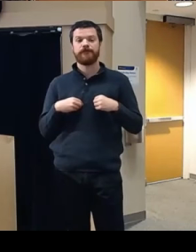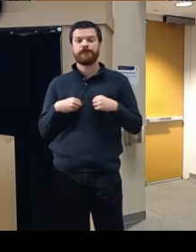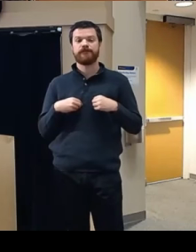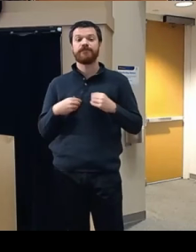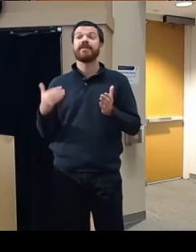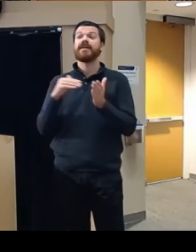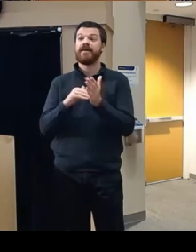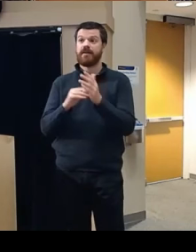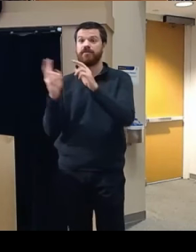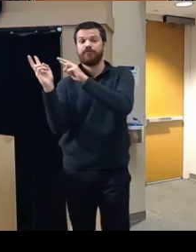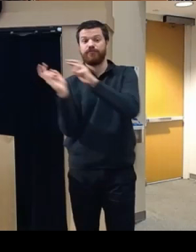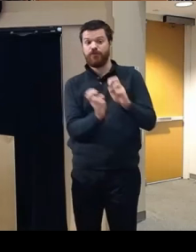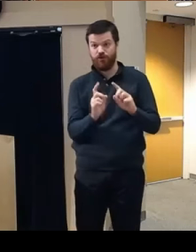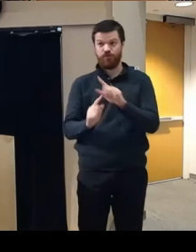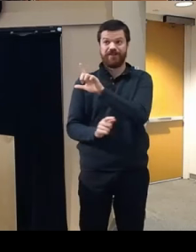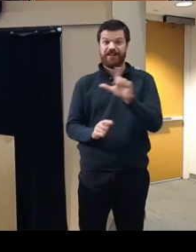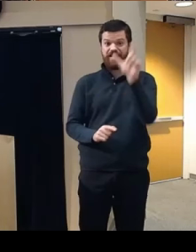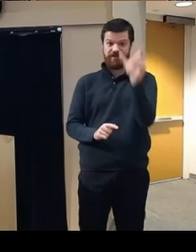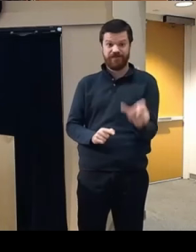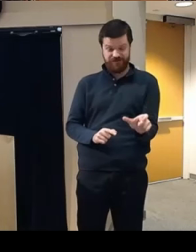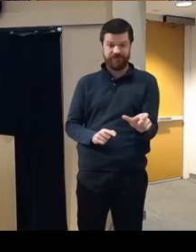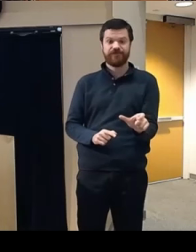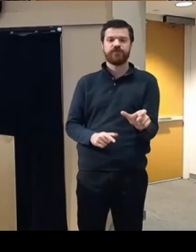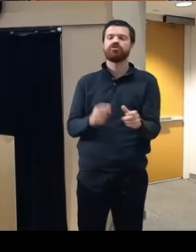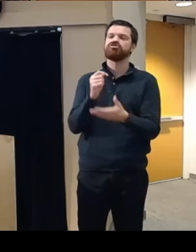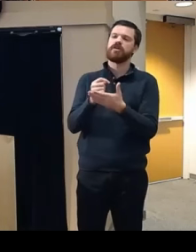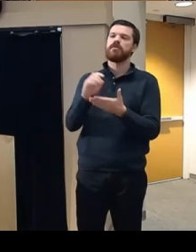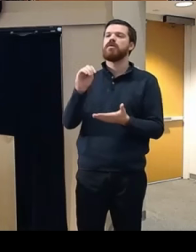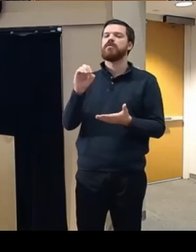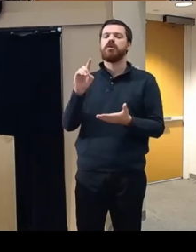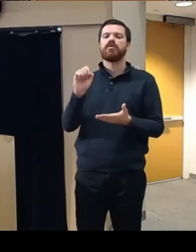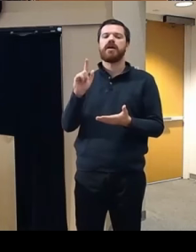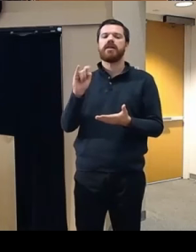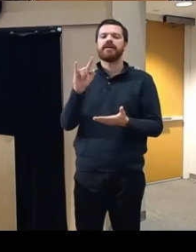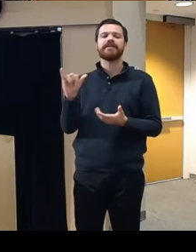into this leftand side treatment modalities is a section we've had in the Outpatient Treatment